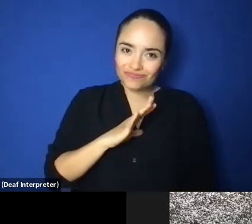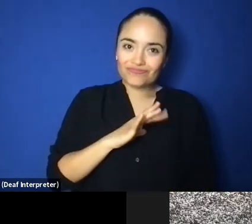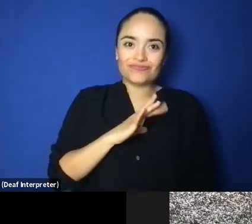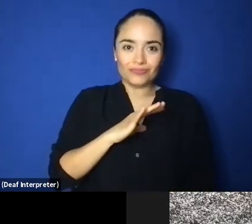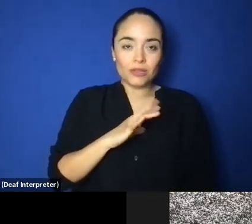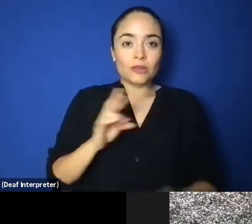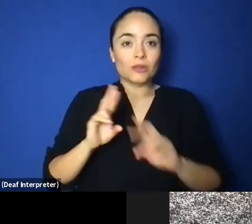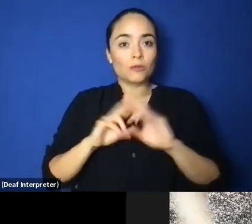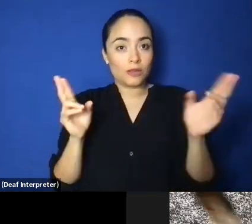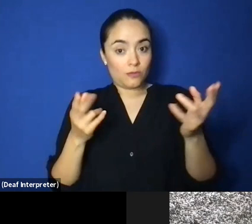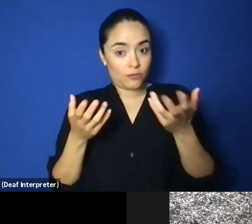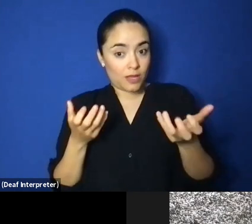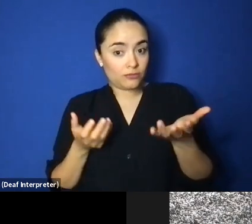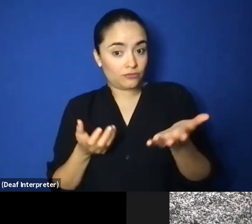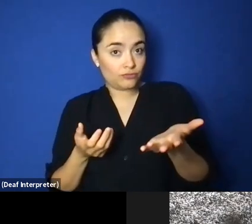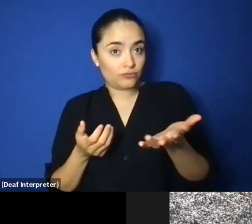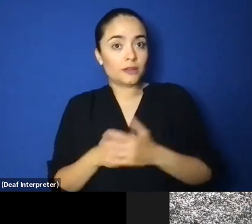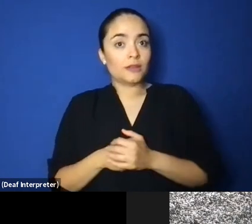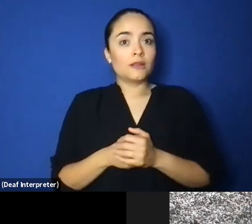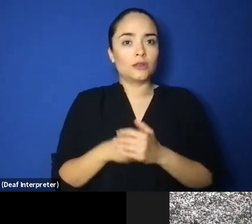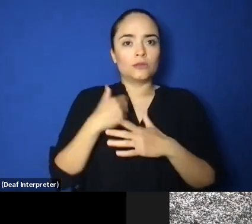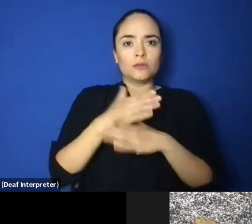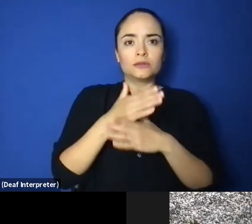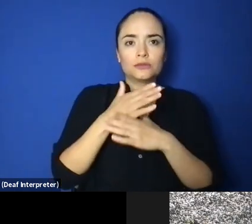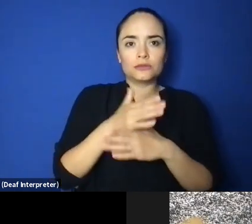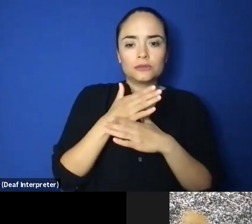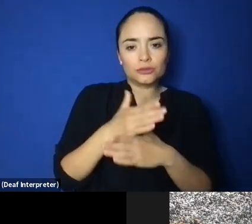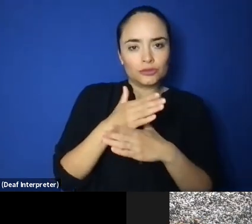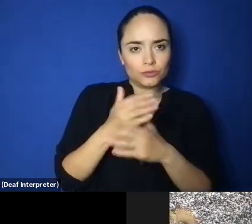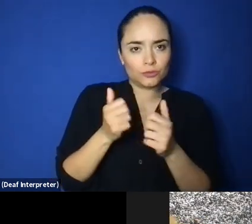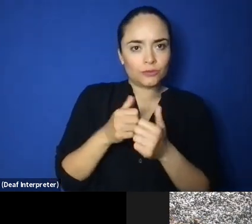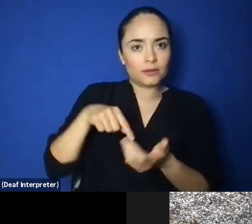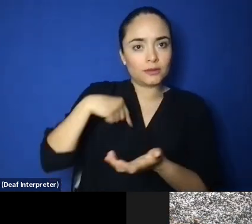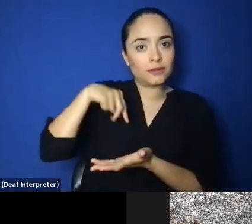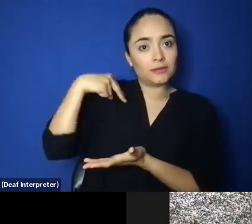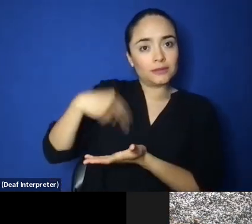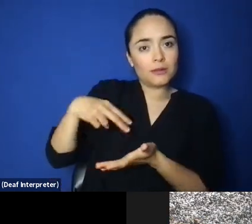can share my dance style, talk a bit about my outfit, talk a bit about what grass dance is.